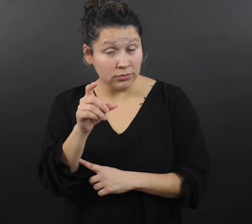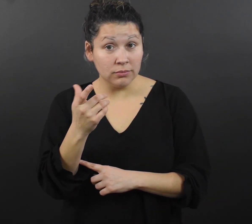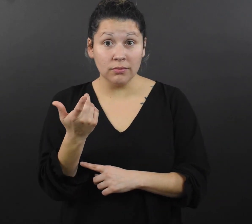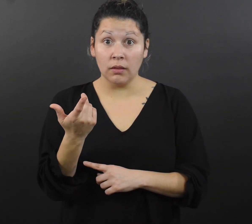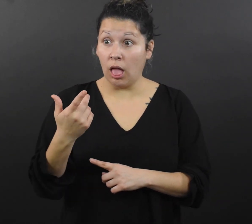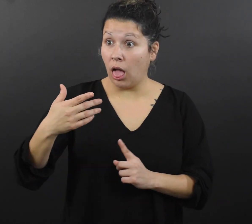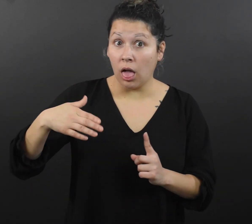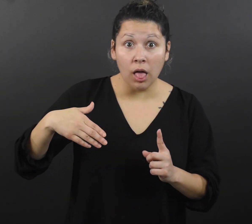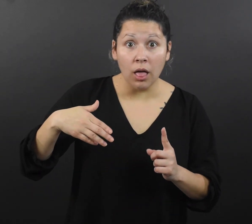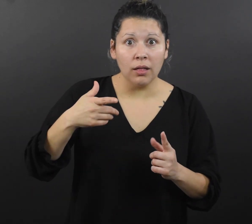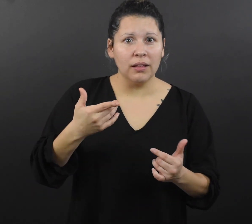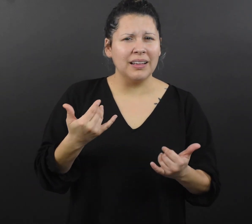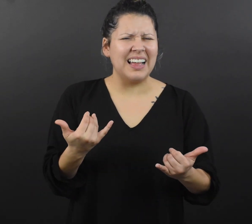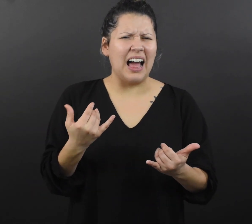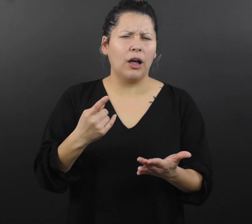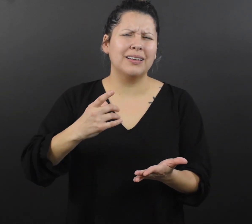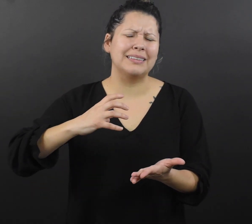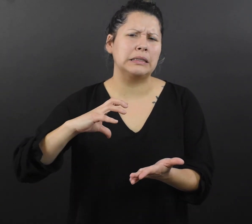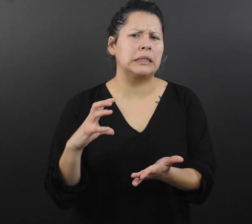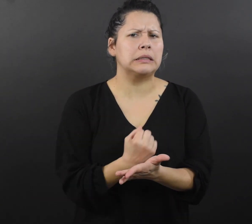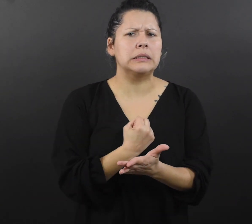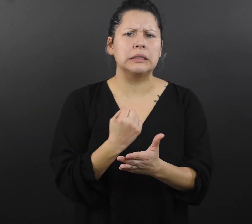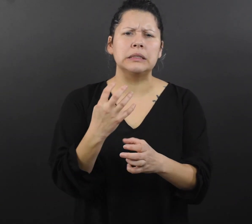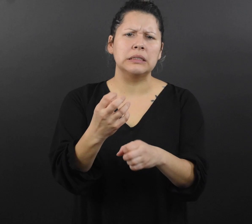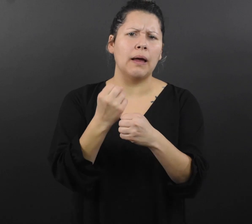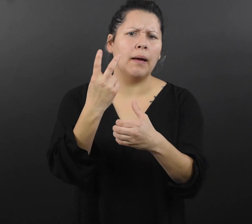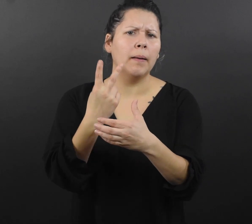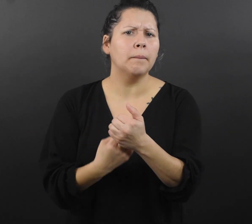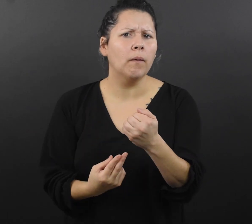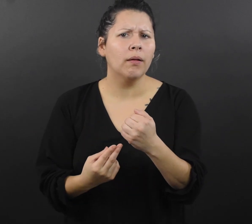Now is a good time to get both — and yes,